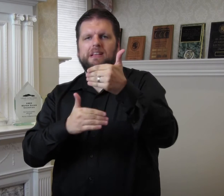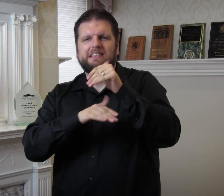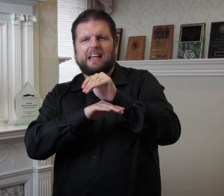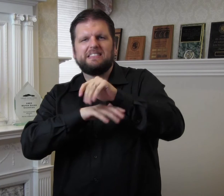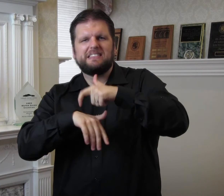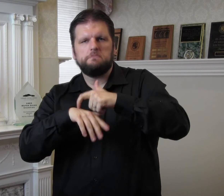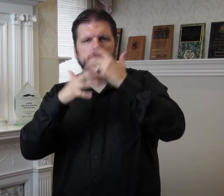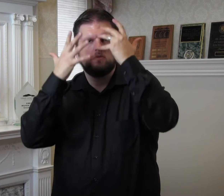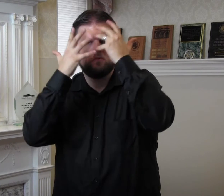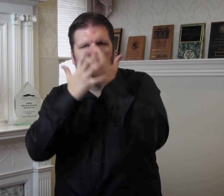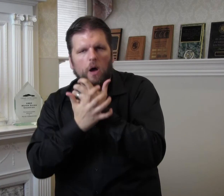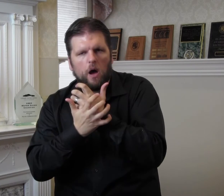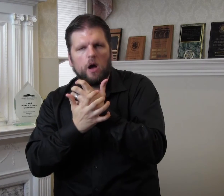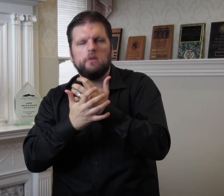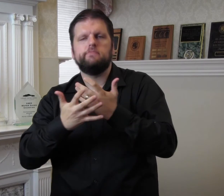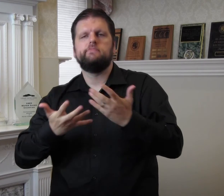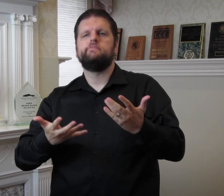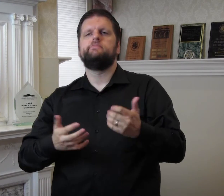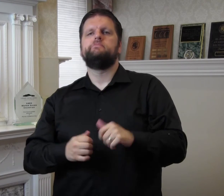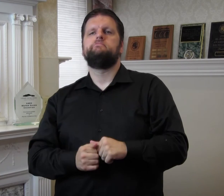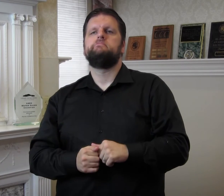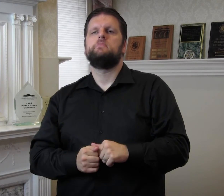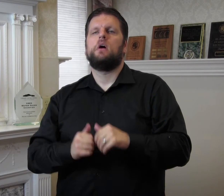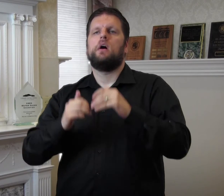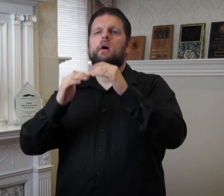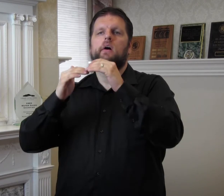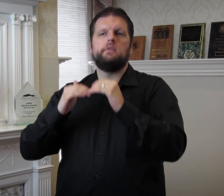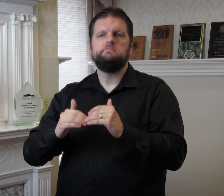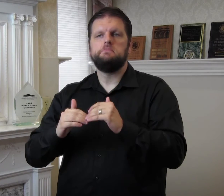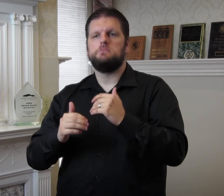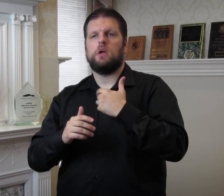how to get around when it was dark outside.